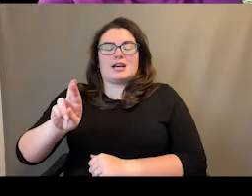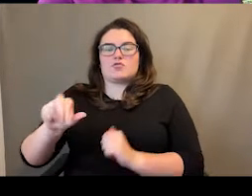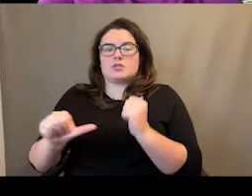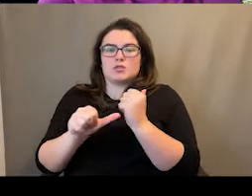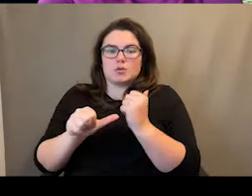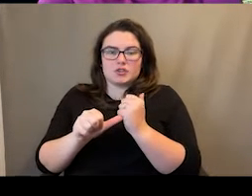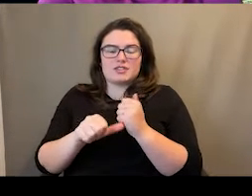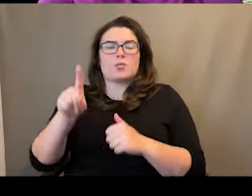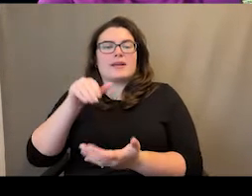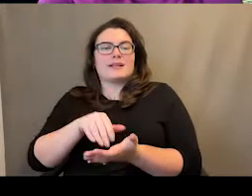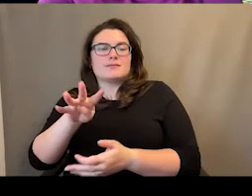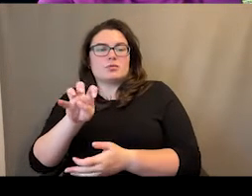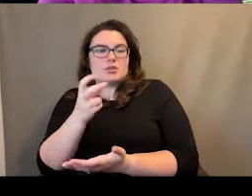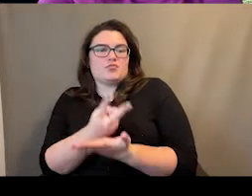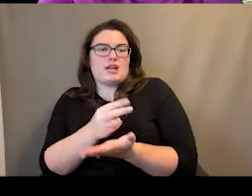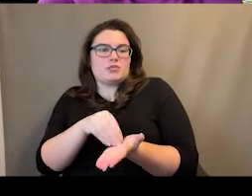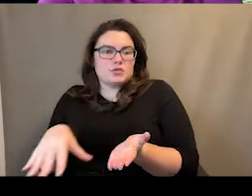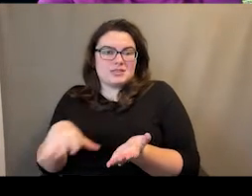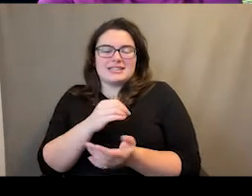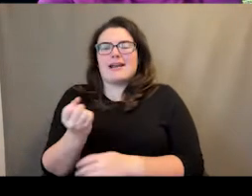and about 1,100 undergraduate students.